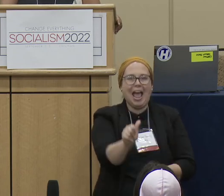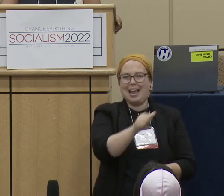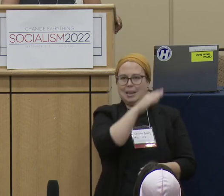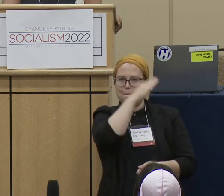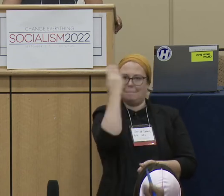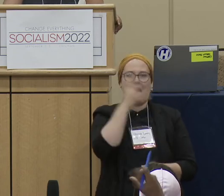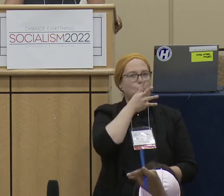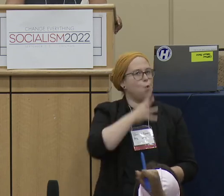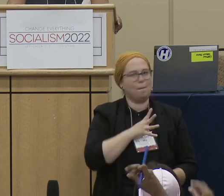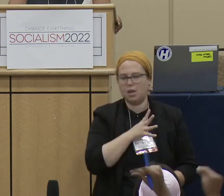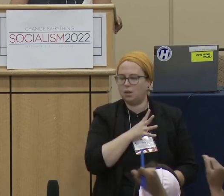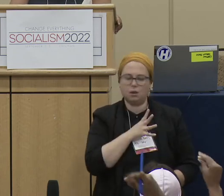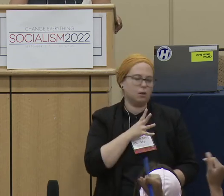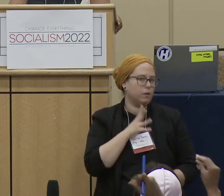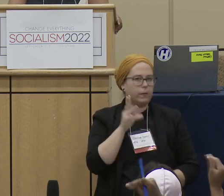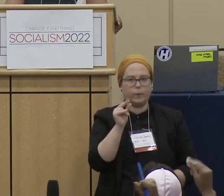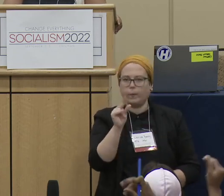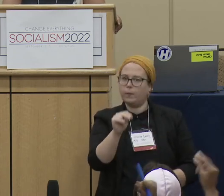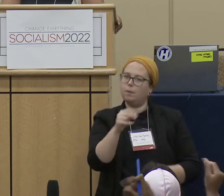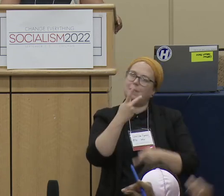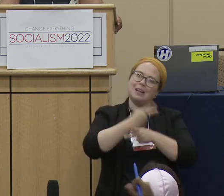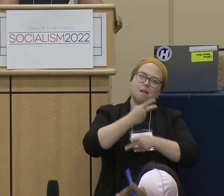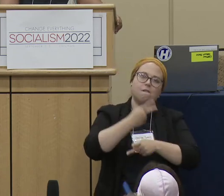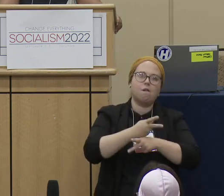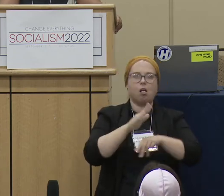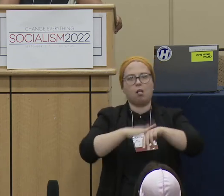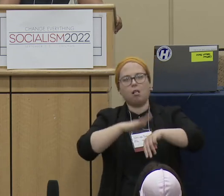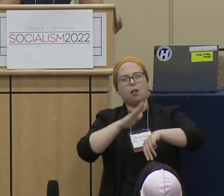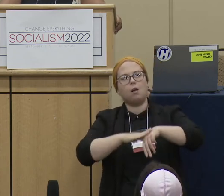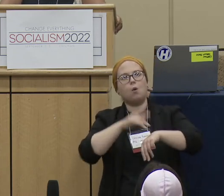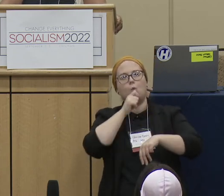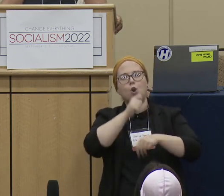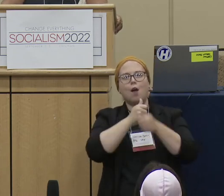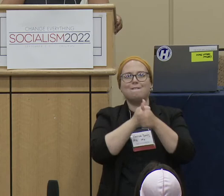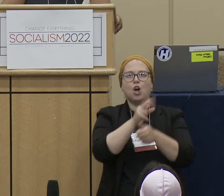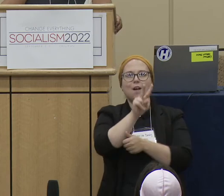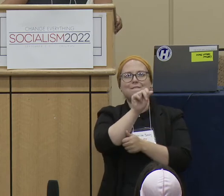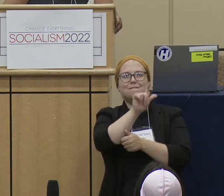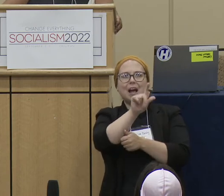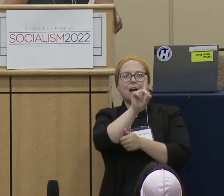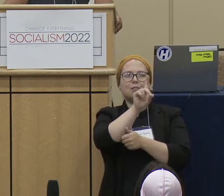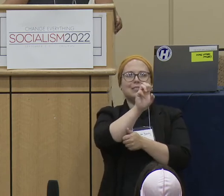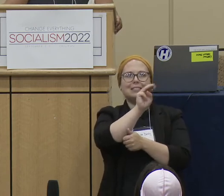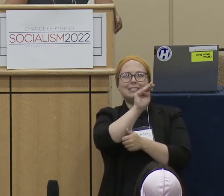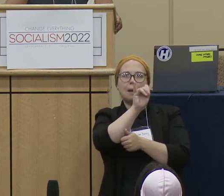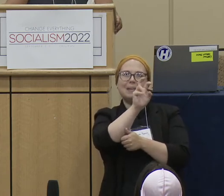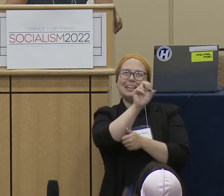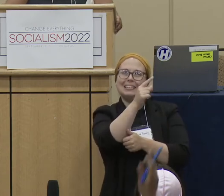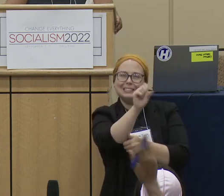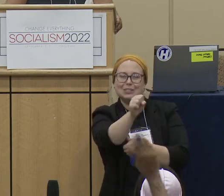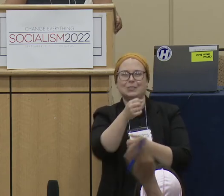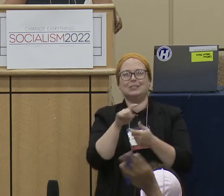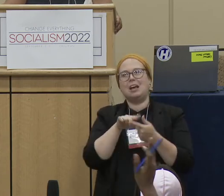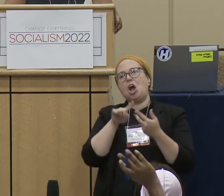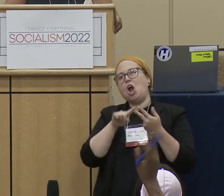I'm not saying follow any Black woman . Be careful if anybody tells you to do that. We're not following Val Demmings, or